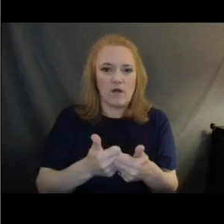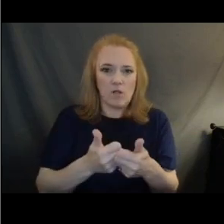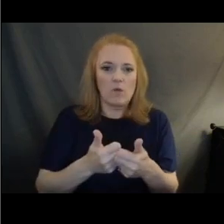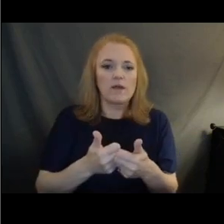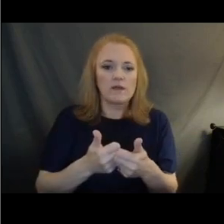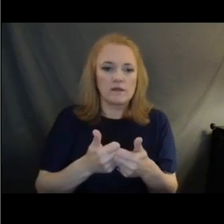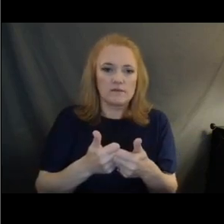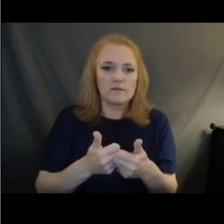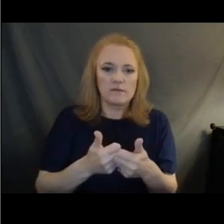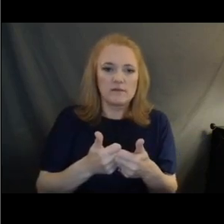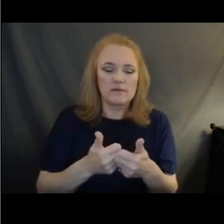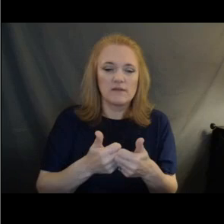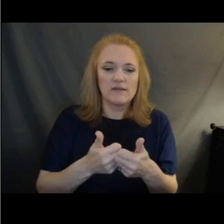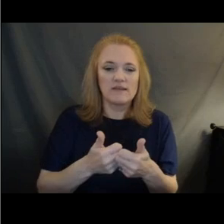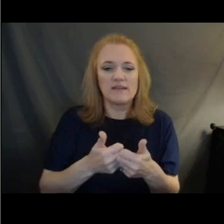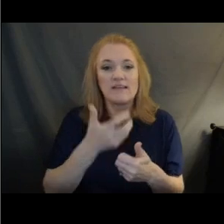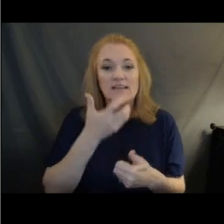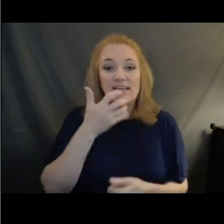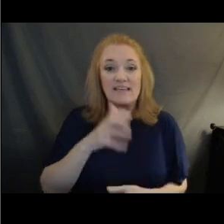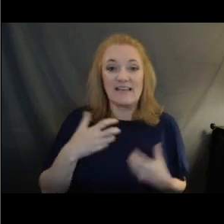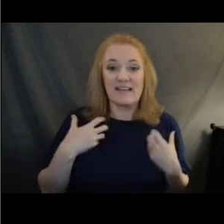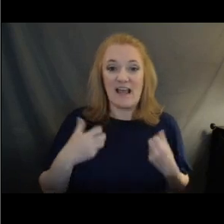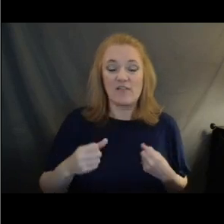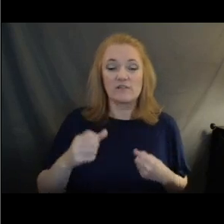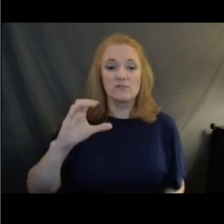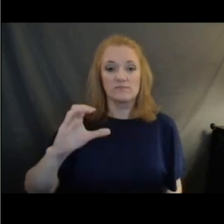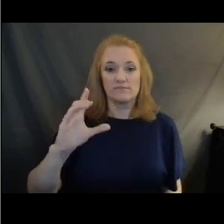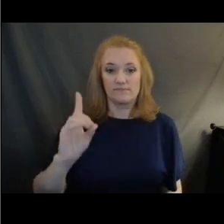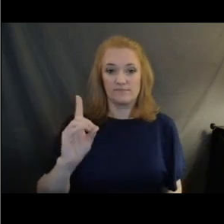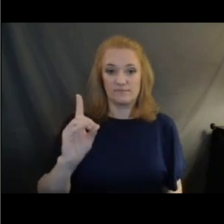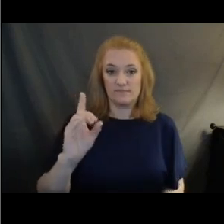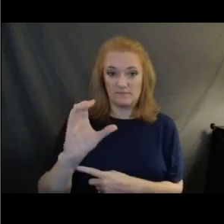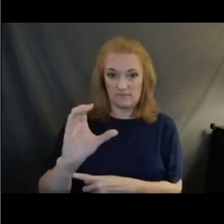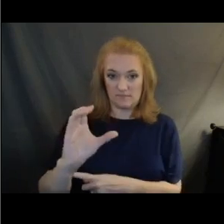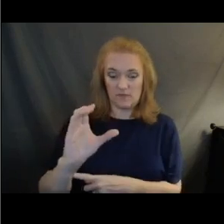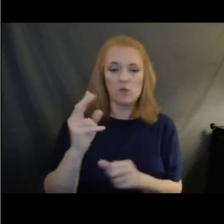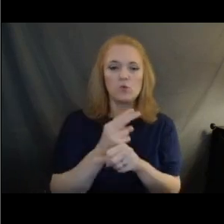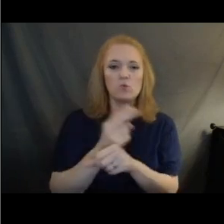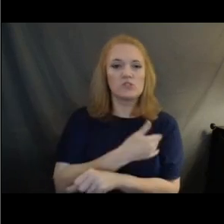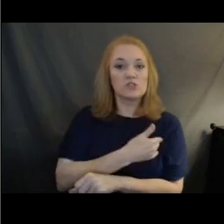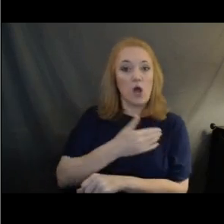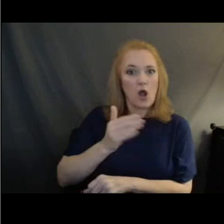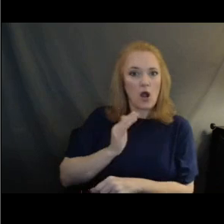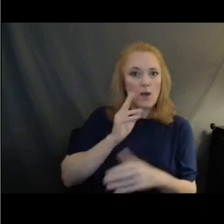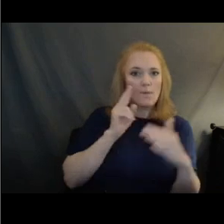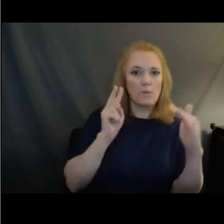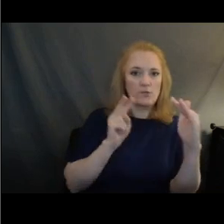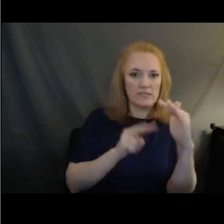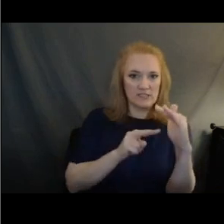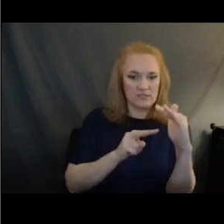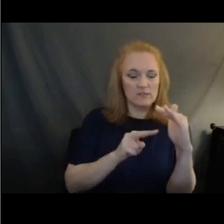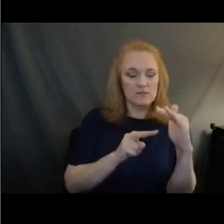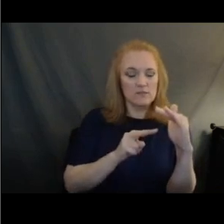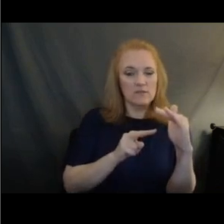The health, the Centers for Disease Control, uses CPC's monthly outlook to help provide an